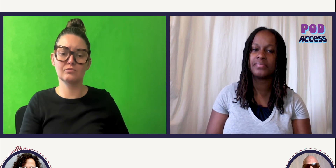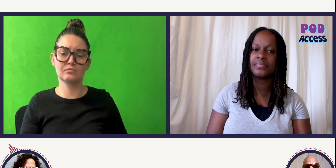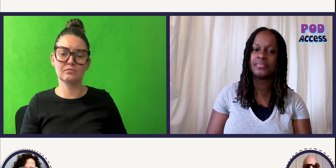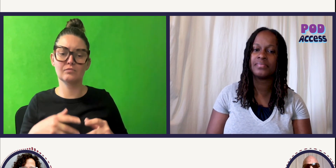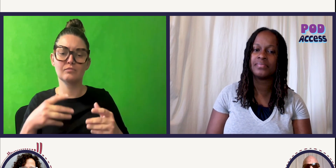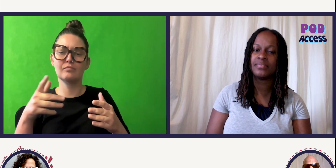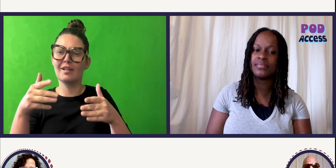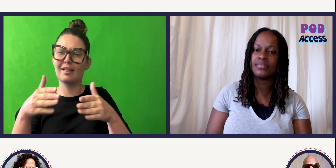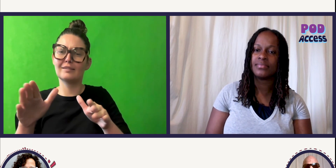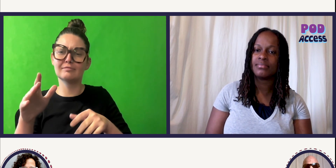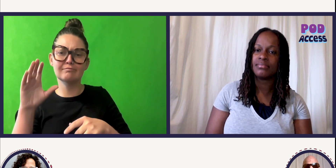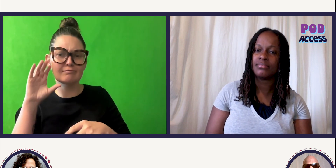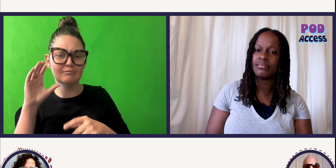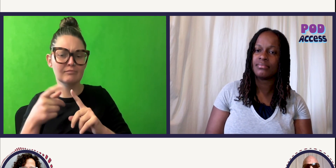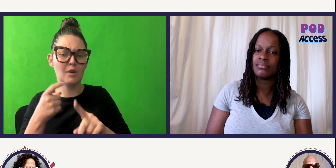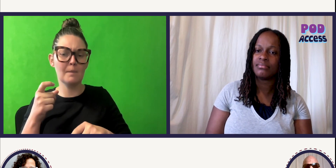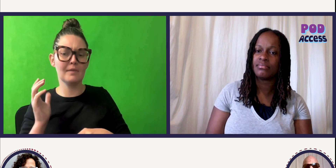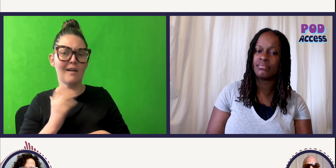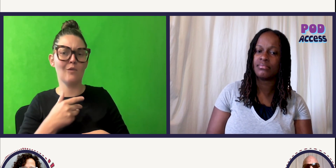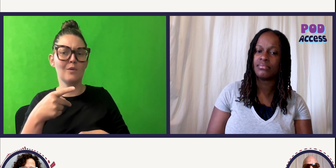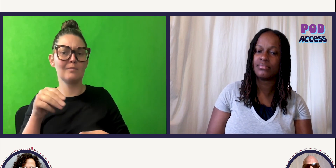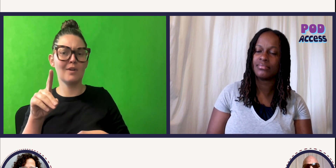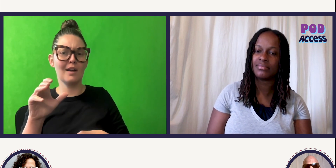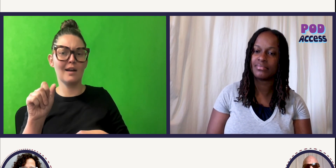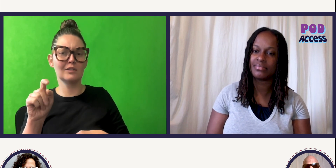Let's hear from some of our podcasters about the gaps they were filling.